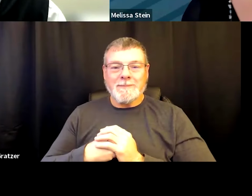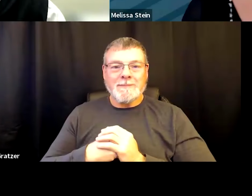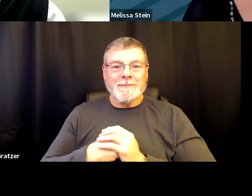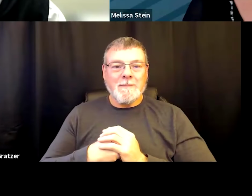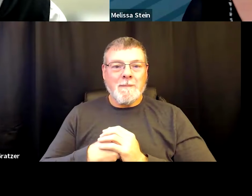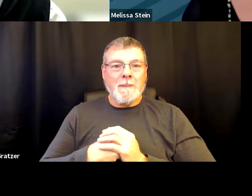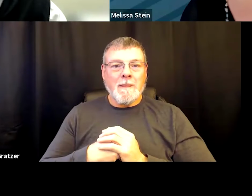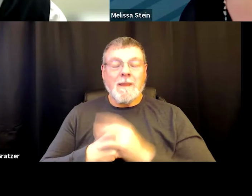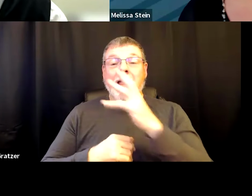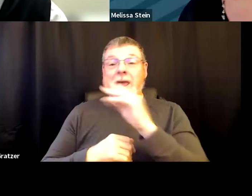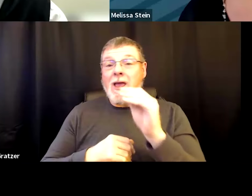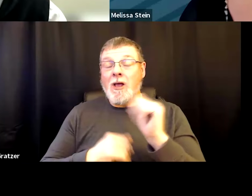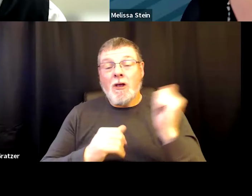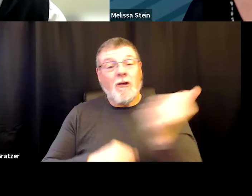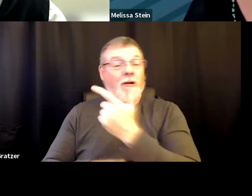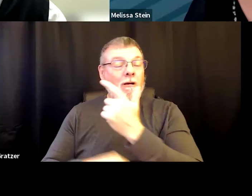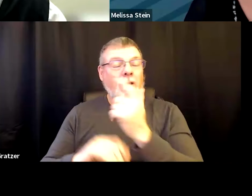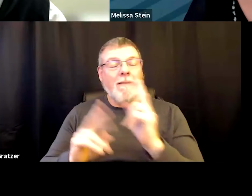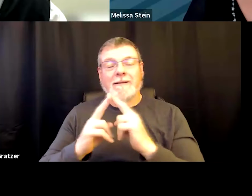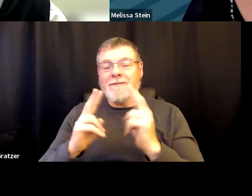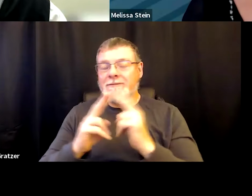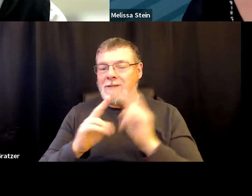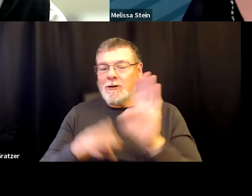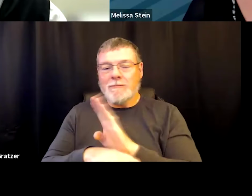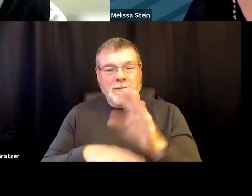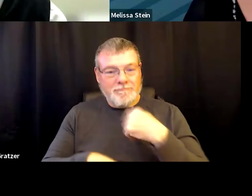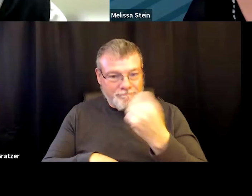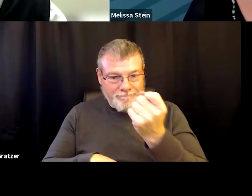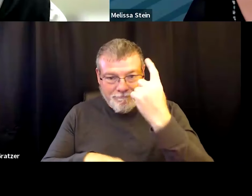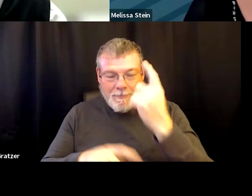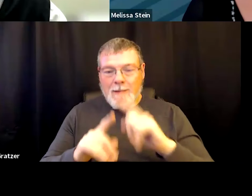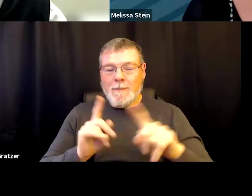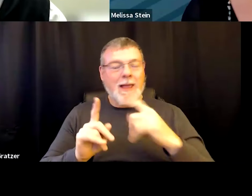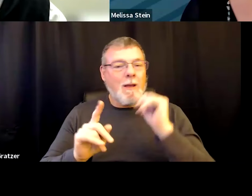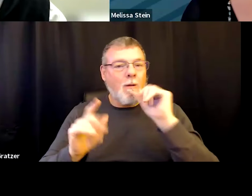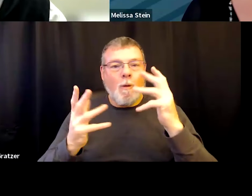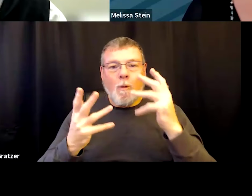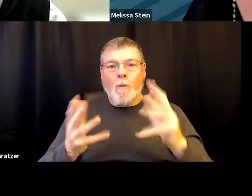You know, we are also busy and also, you know, hate to subject people to so many screenings,